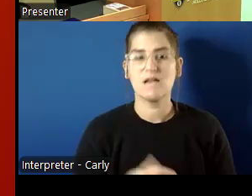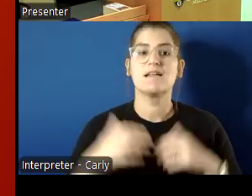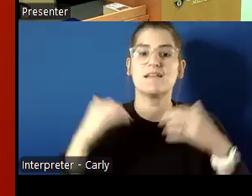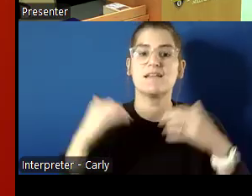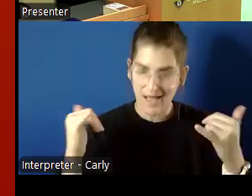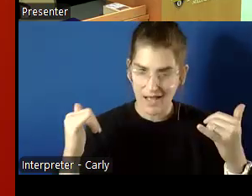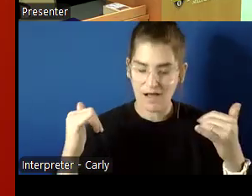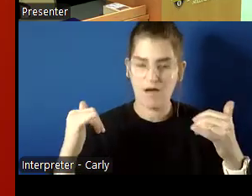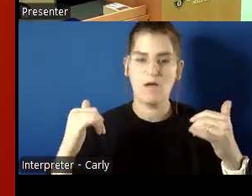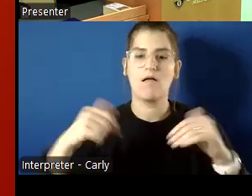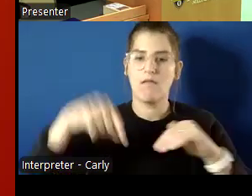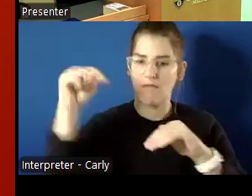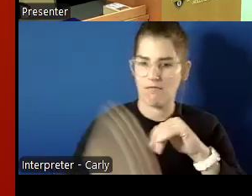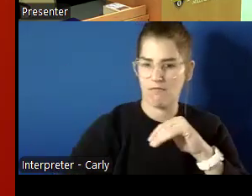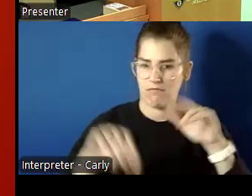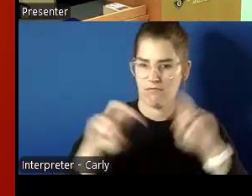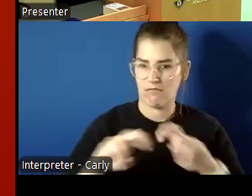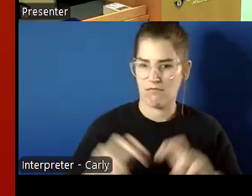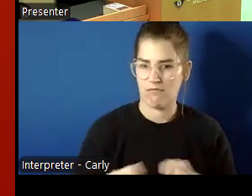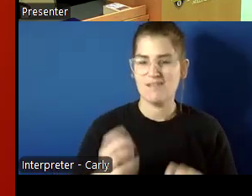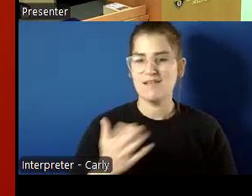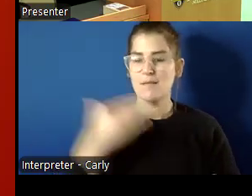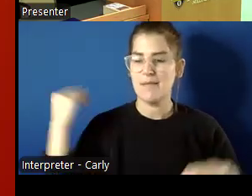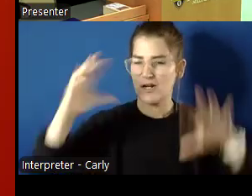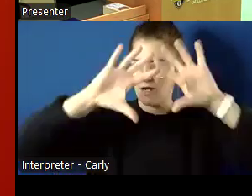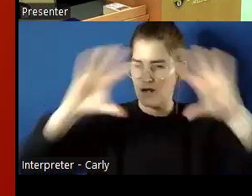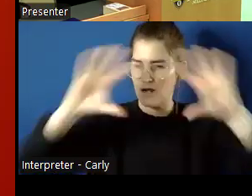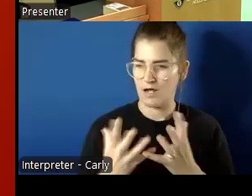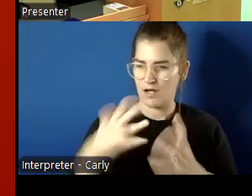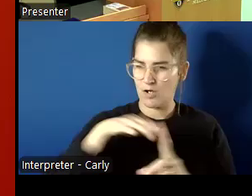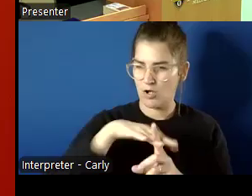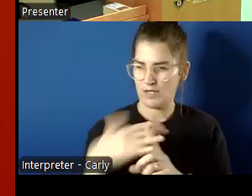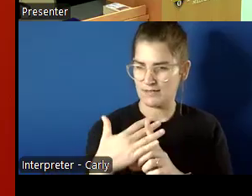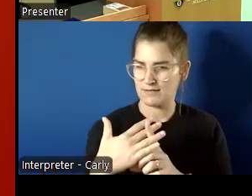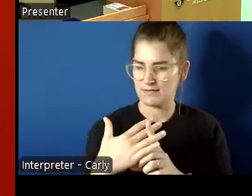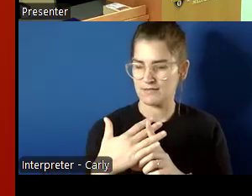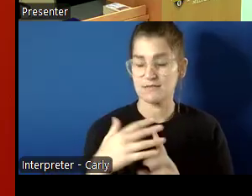that gives me a context. It's so much different, right? I mean you if you say 35 year old woman,